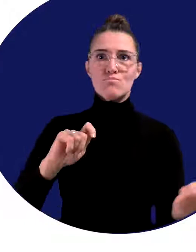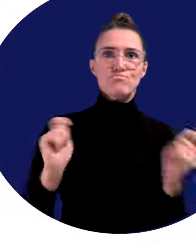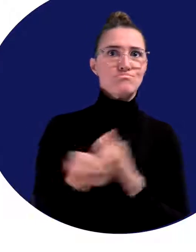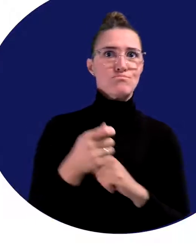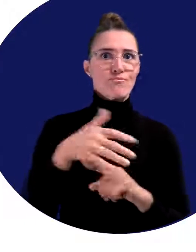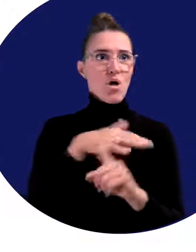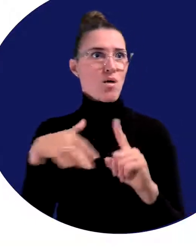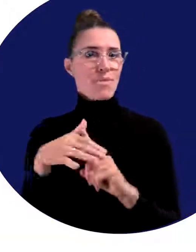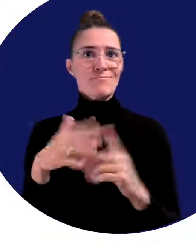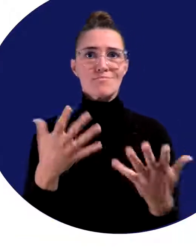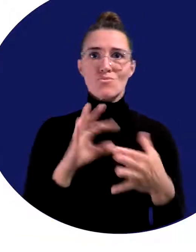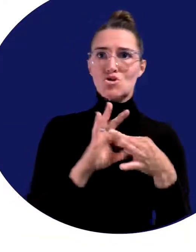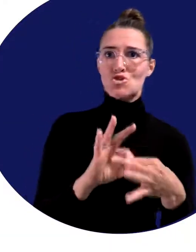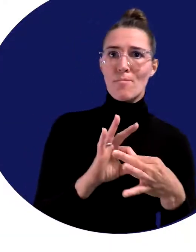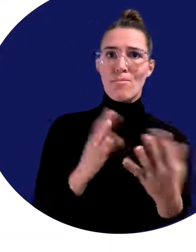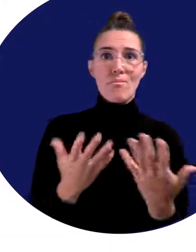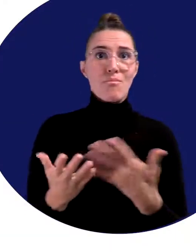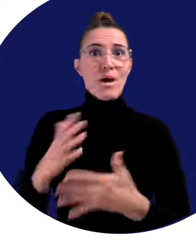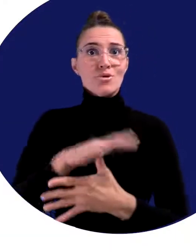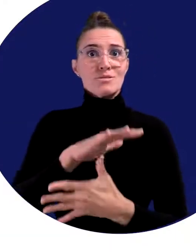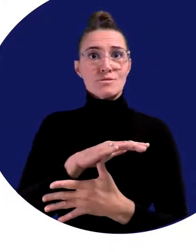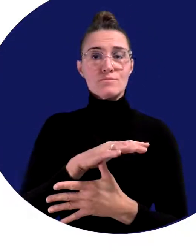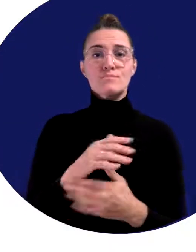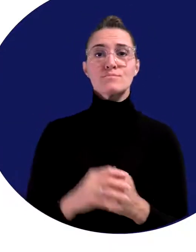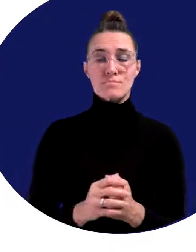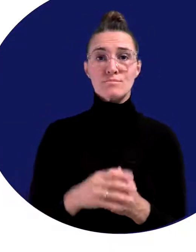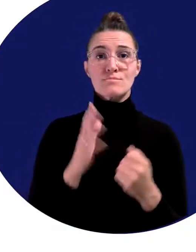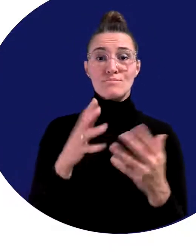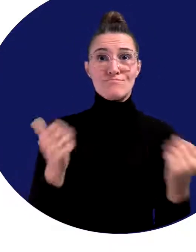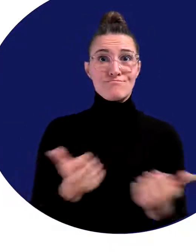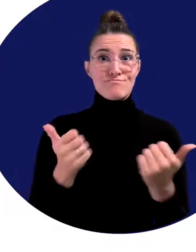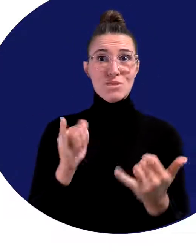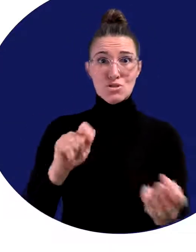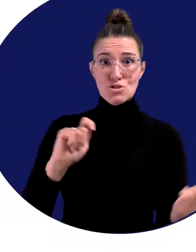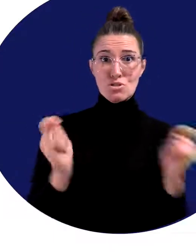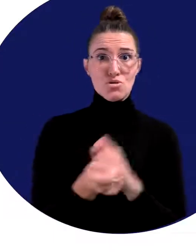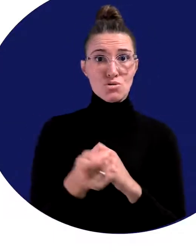This is a dynamic transition, with changing environments, relationships, and priorities.